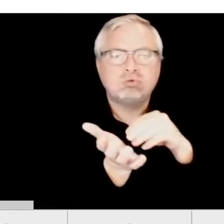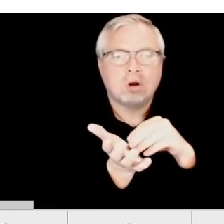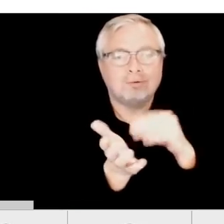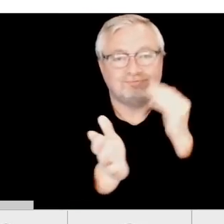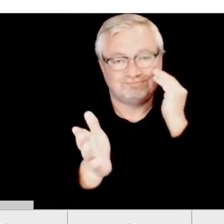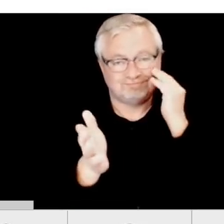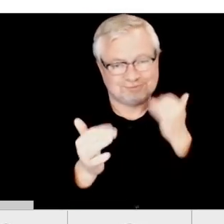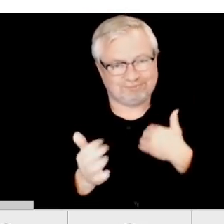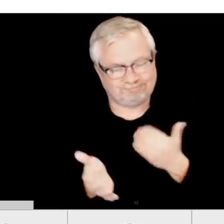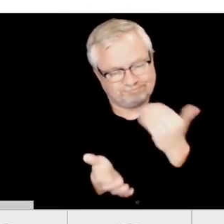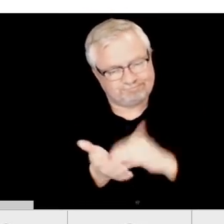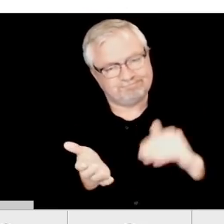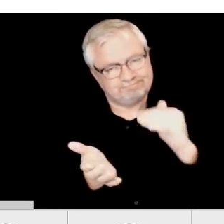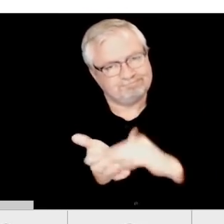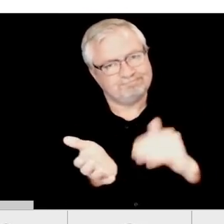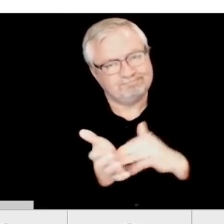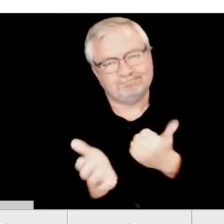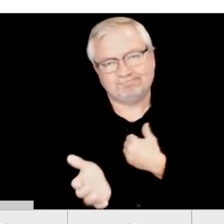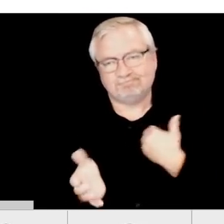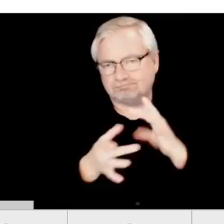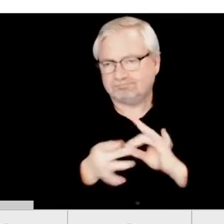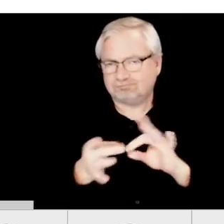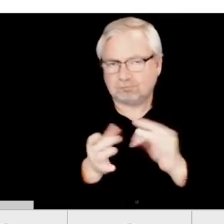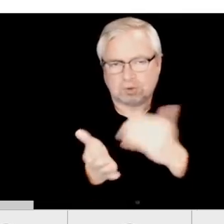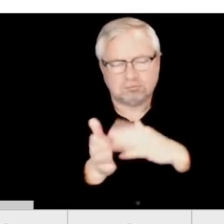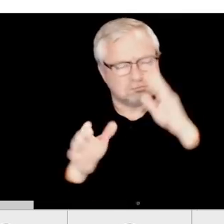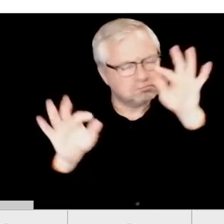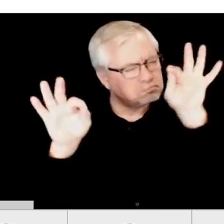The epidemic and the evidence is still very new.